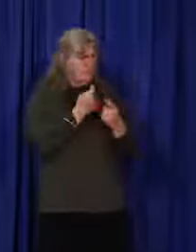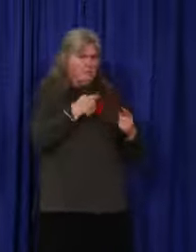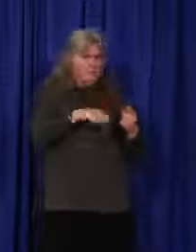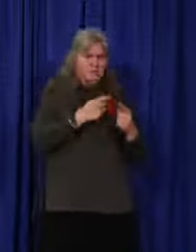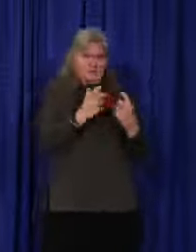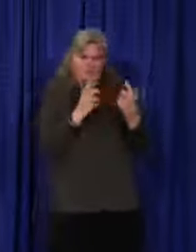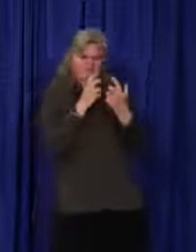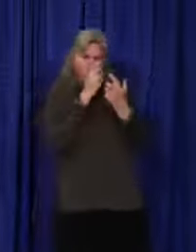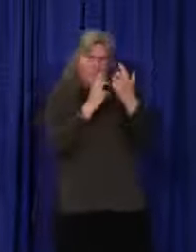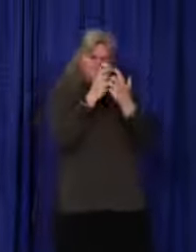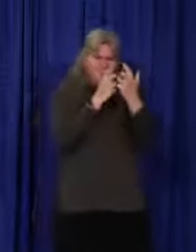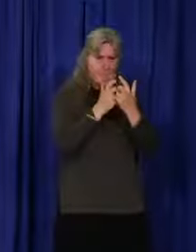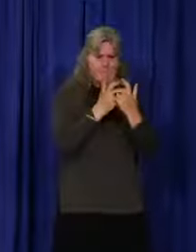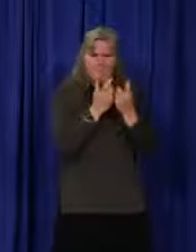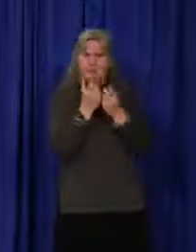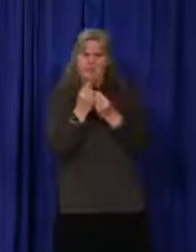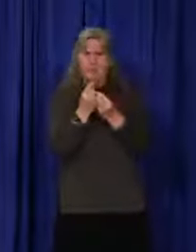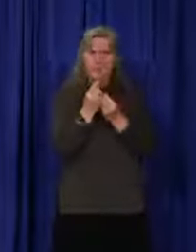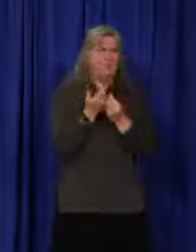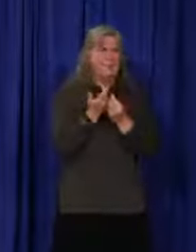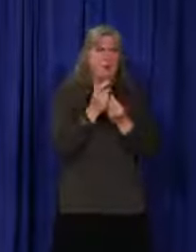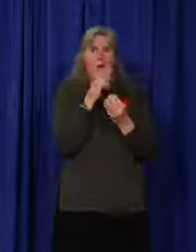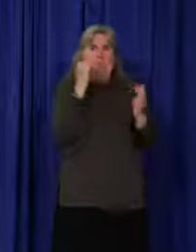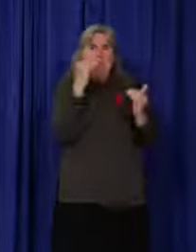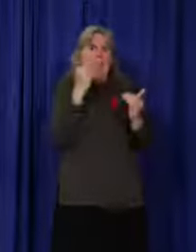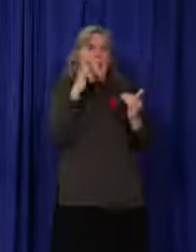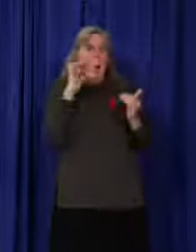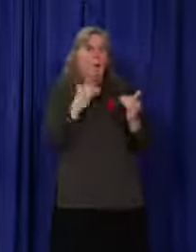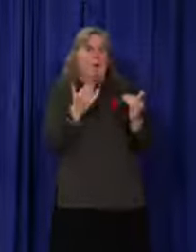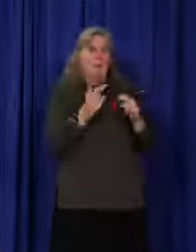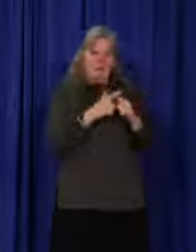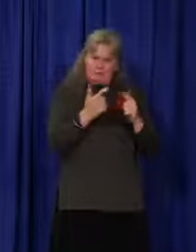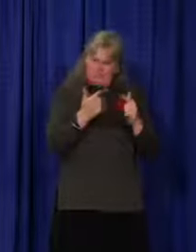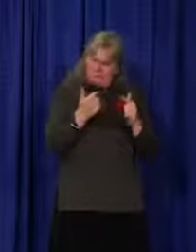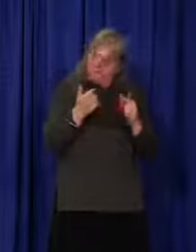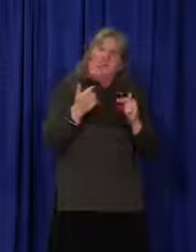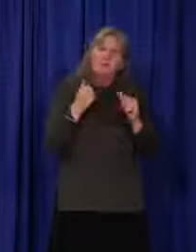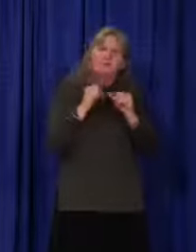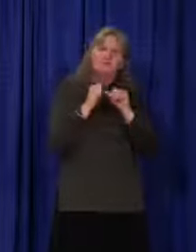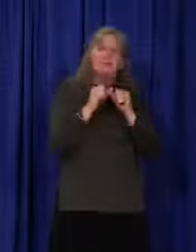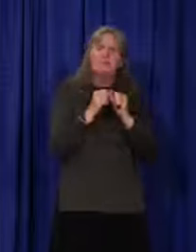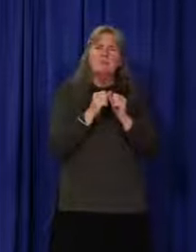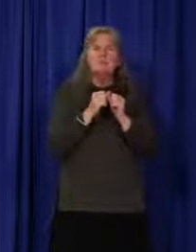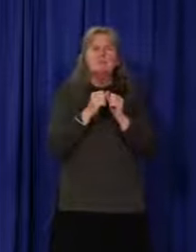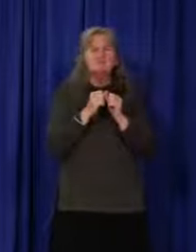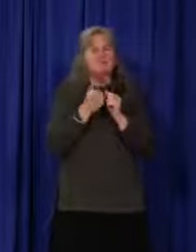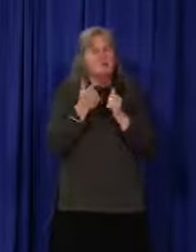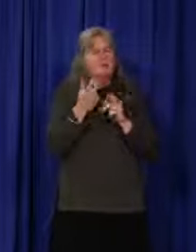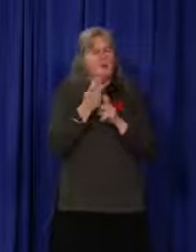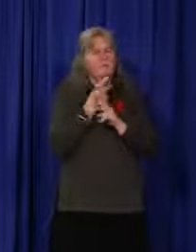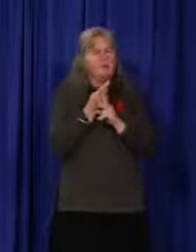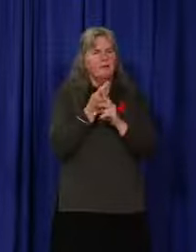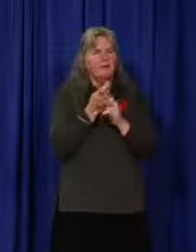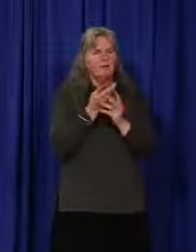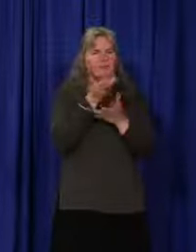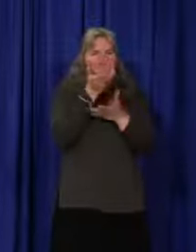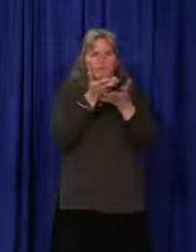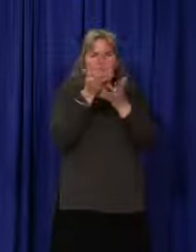different tranches but also being able to accommodate with inside their appropriations now.